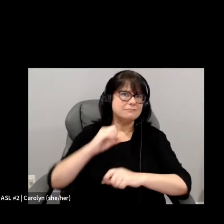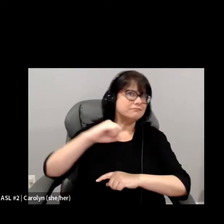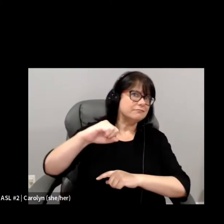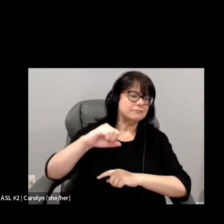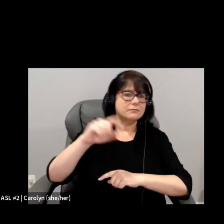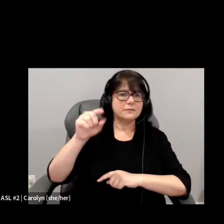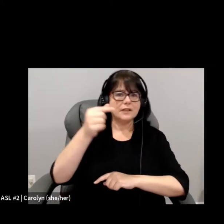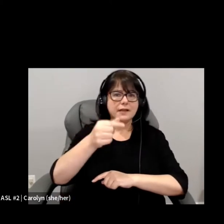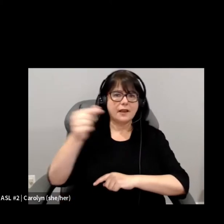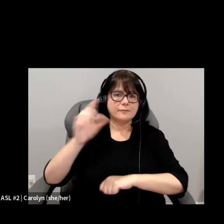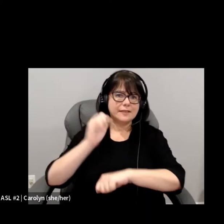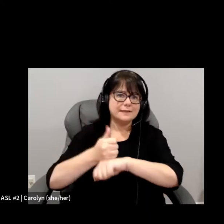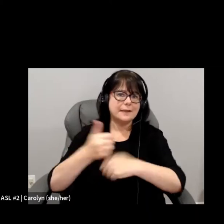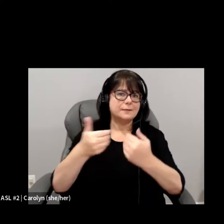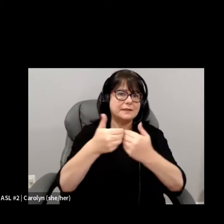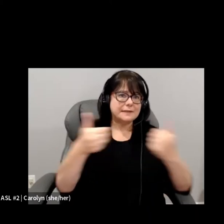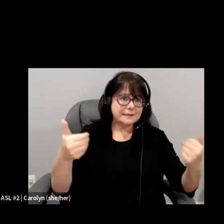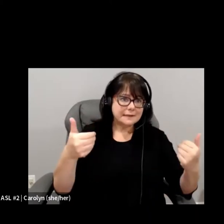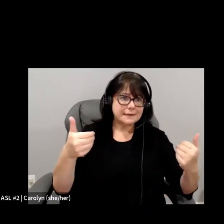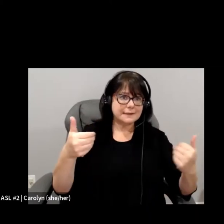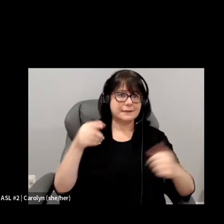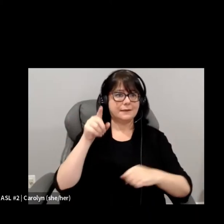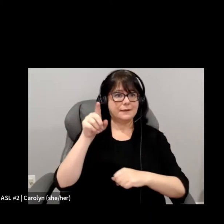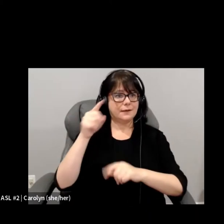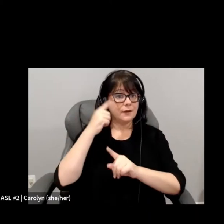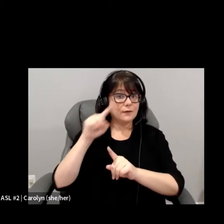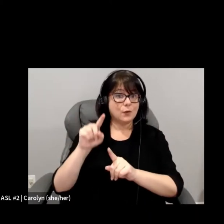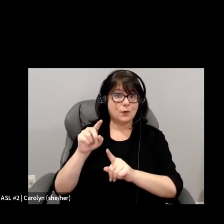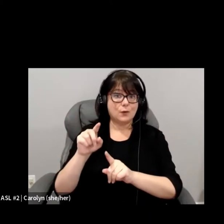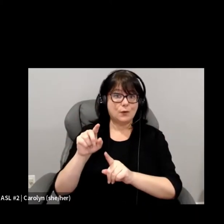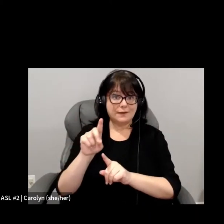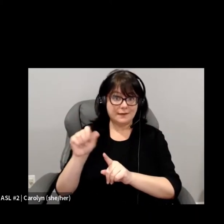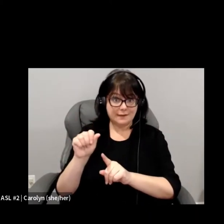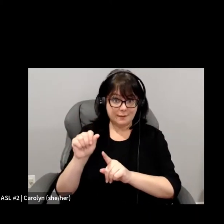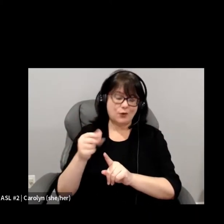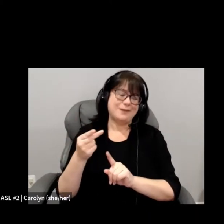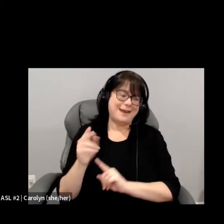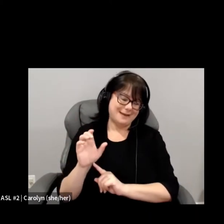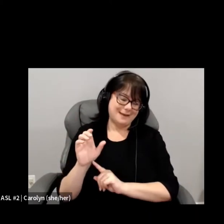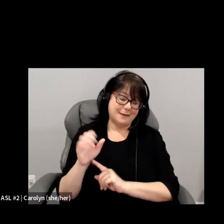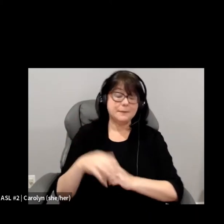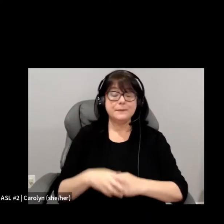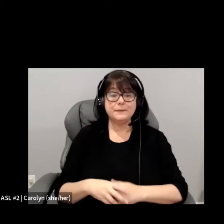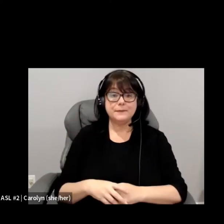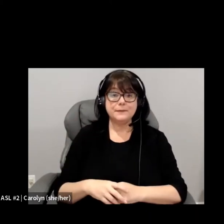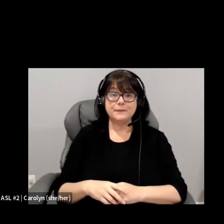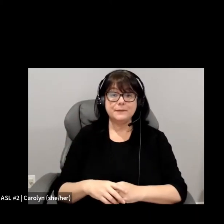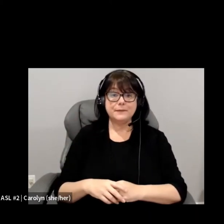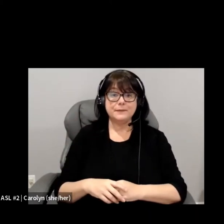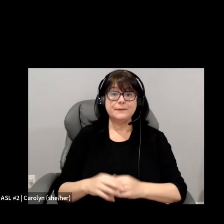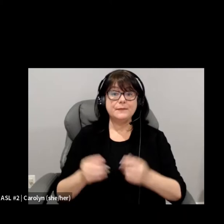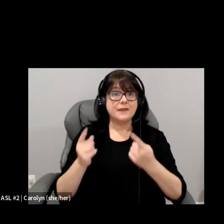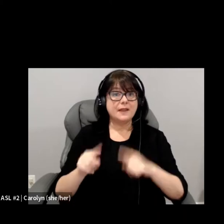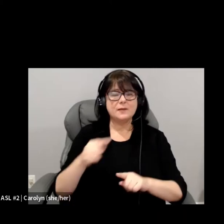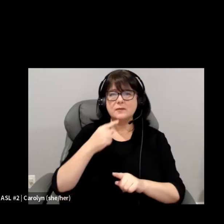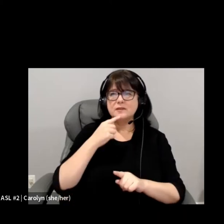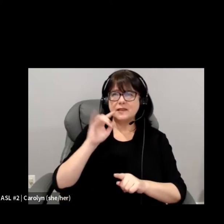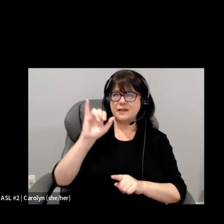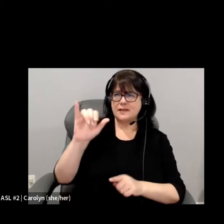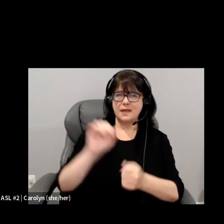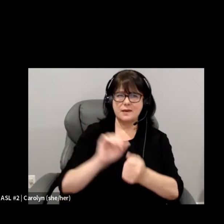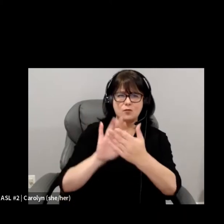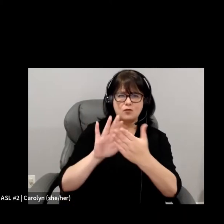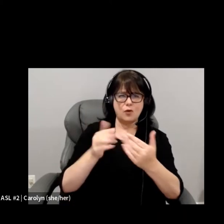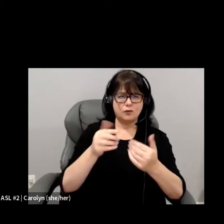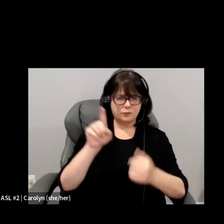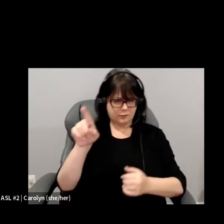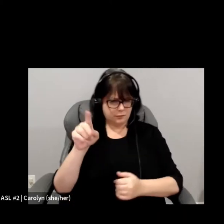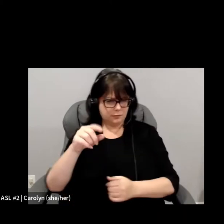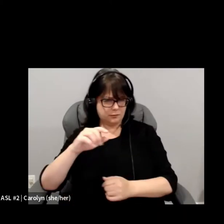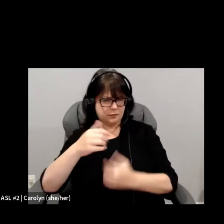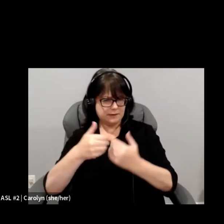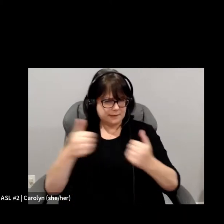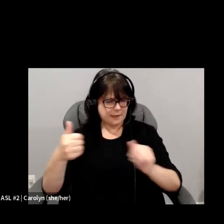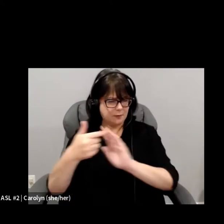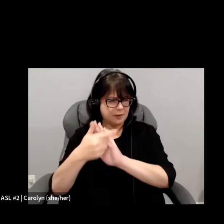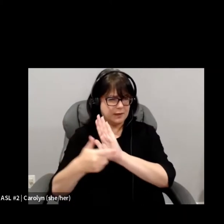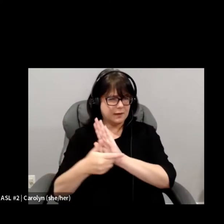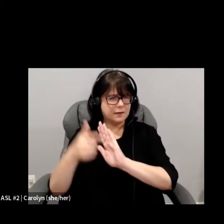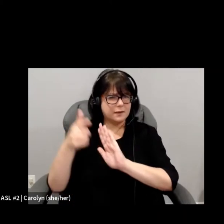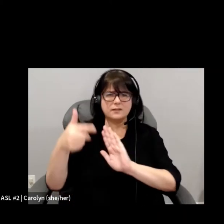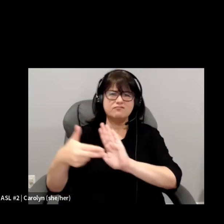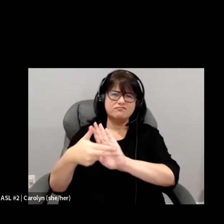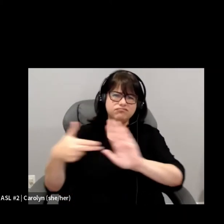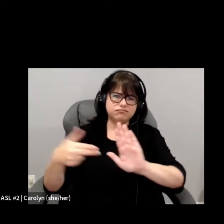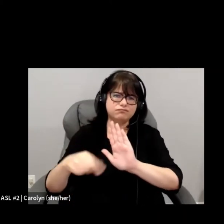DISABILITY GROUPS LAUNCHED PROTESTS AND OPPOSED THE SEPARATE LEGISLATION AS STIGMATIZING.